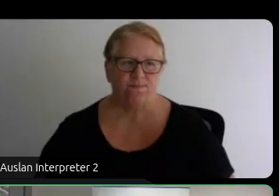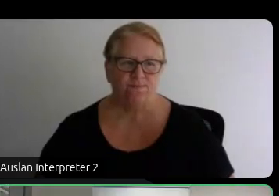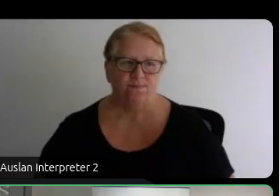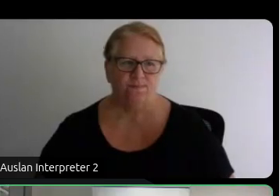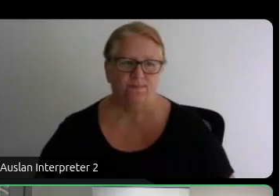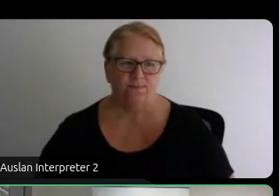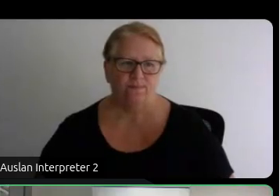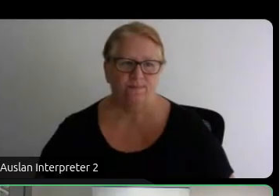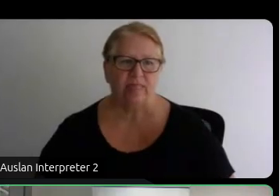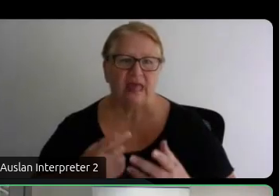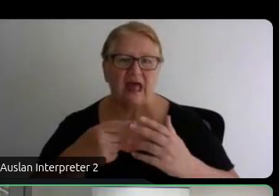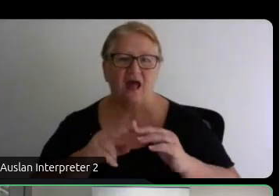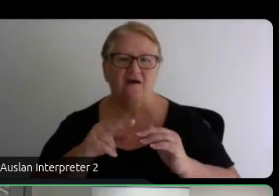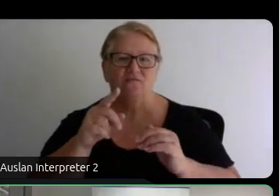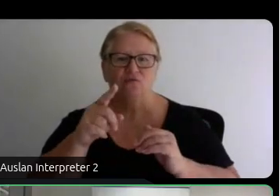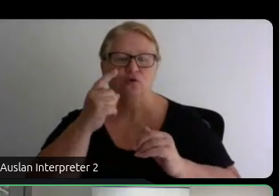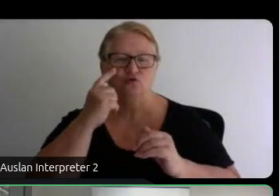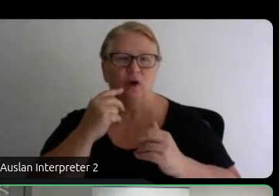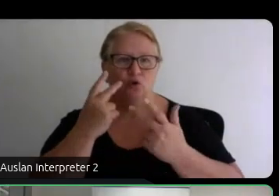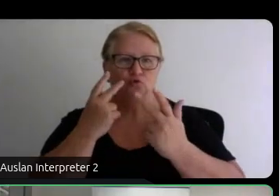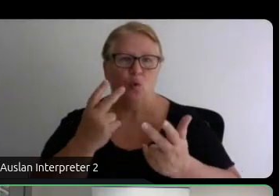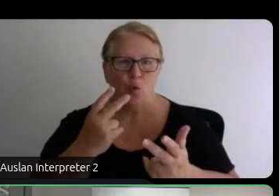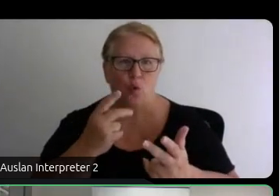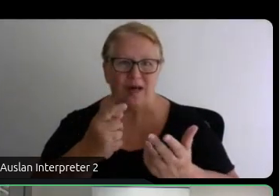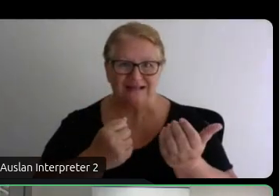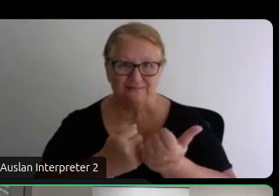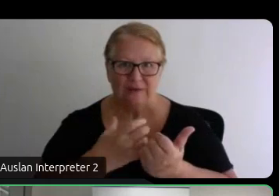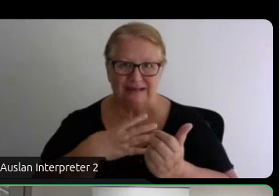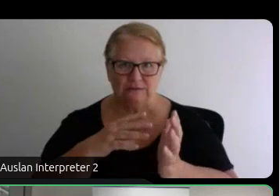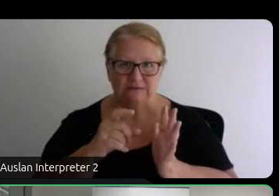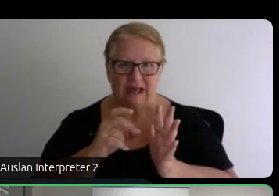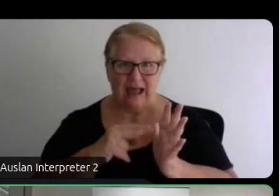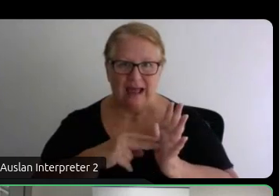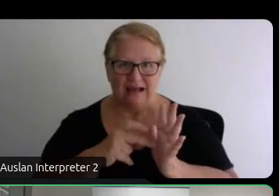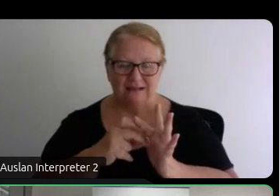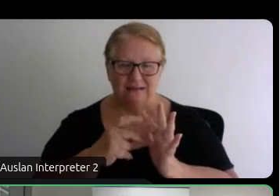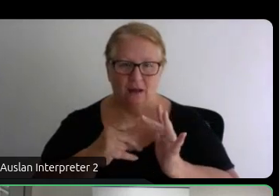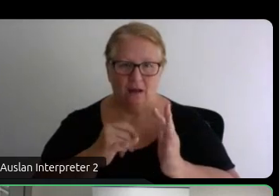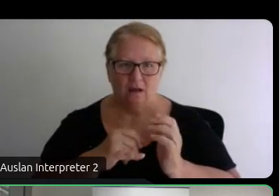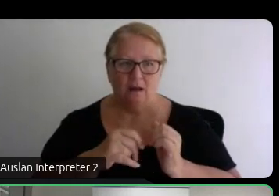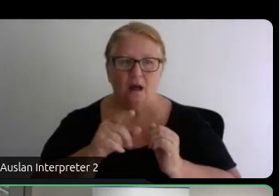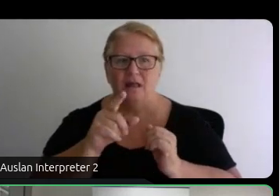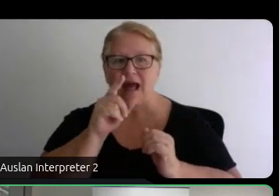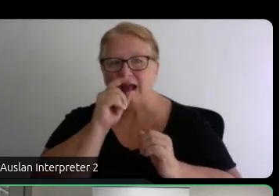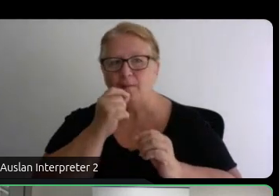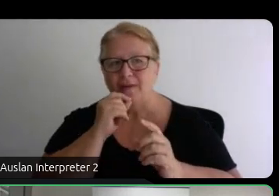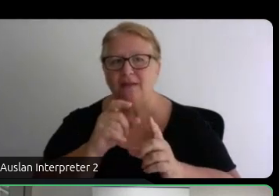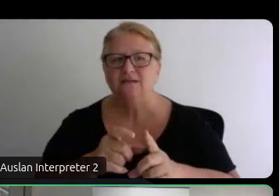that a support is an NDIS support, um this one can be particularly difficult because of how strict it